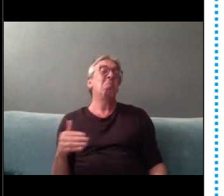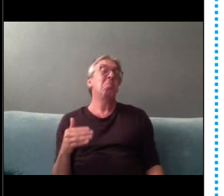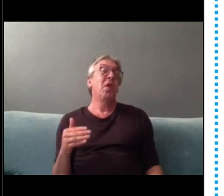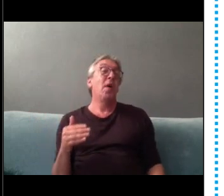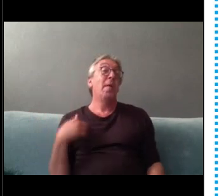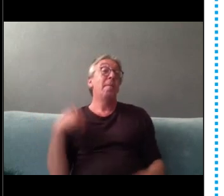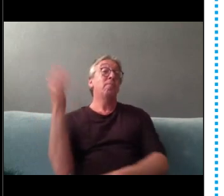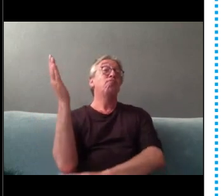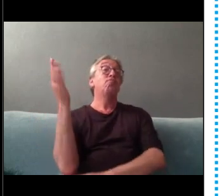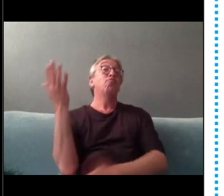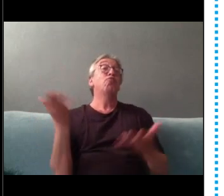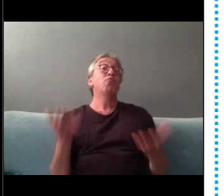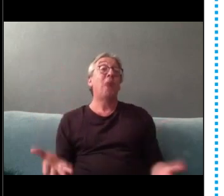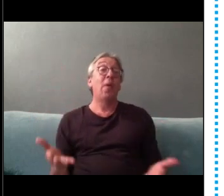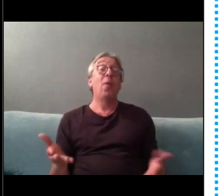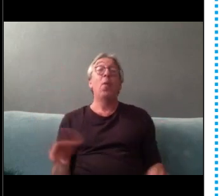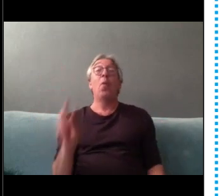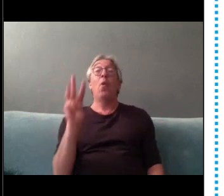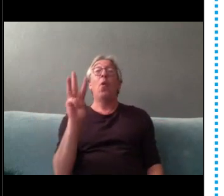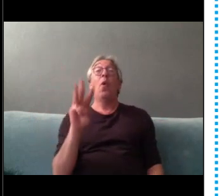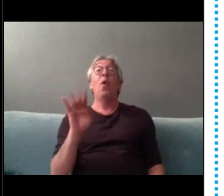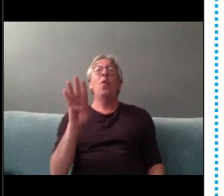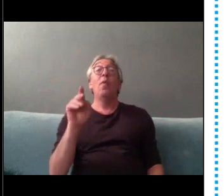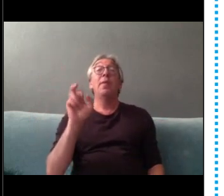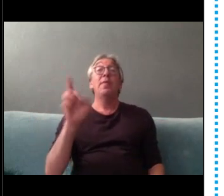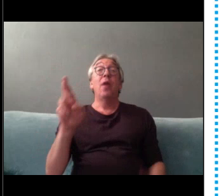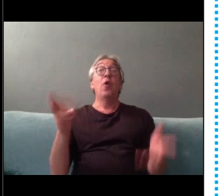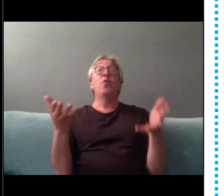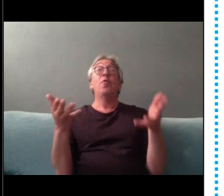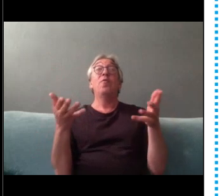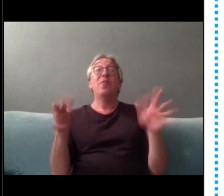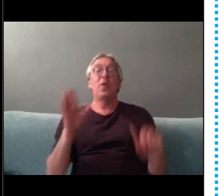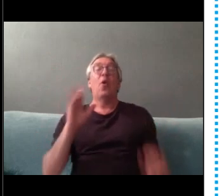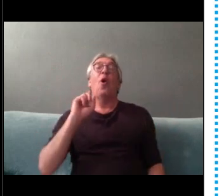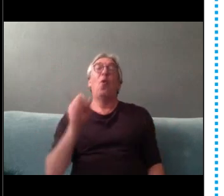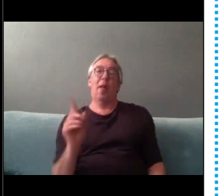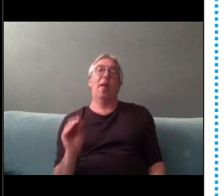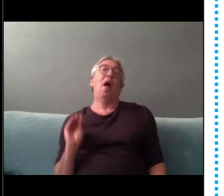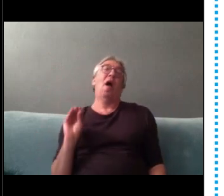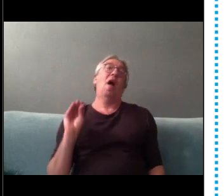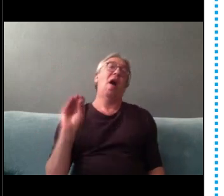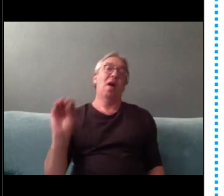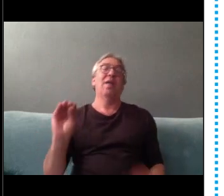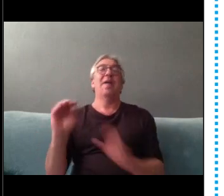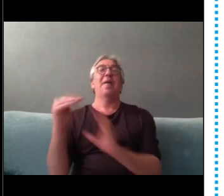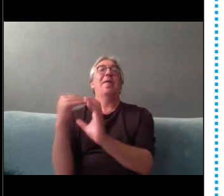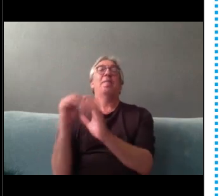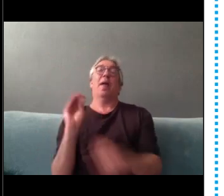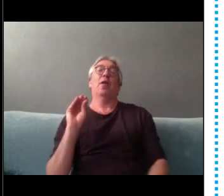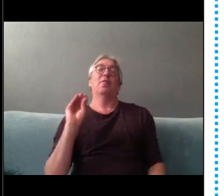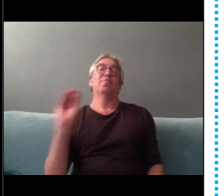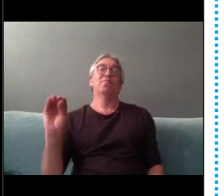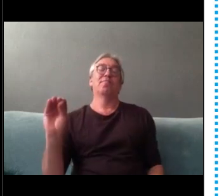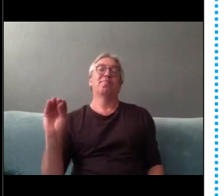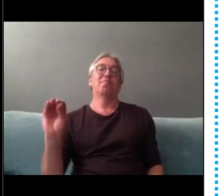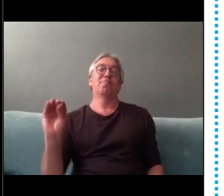And the only requirement is that you have to be nominated by one of our member organizations, but since there are over 100